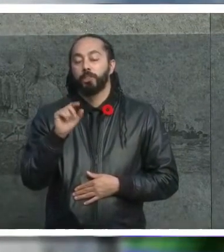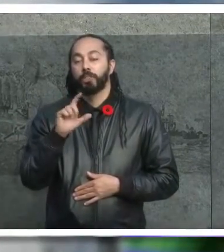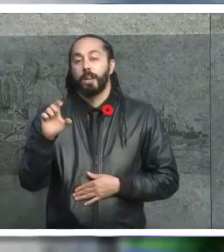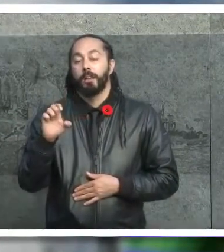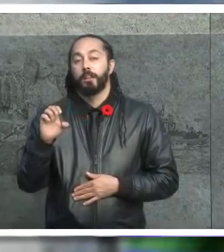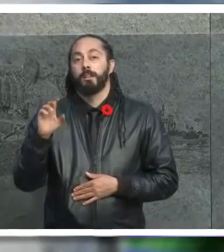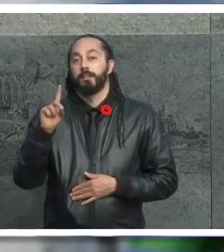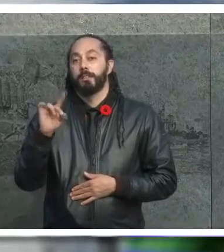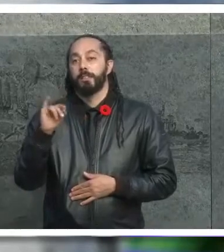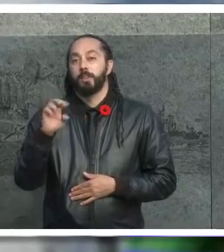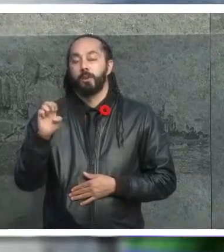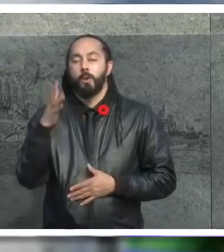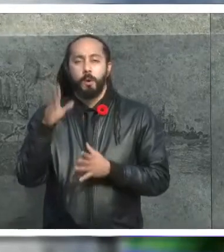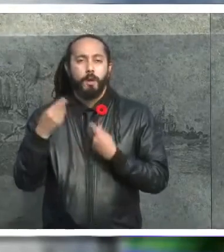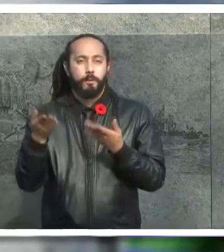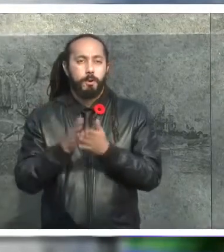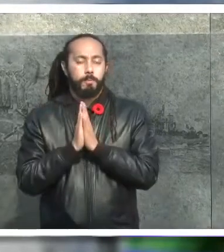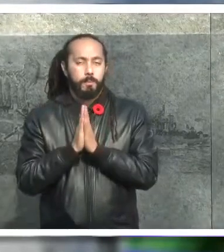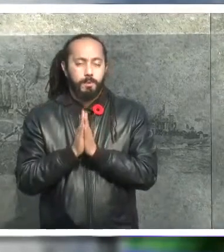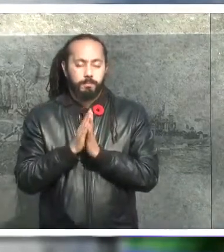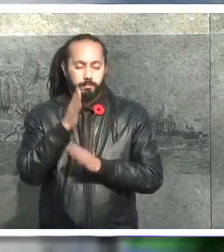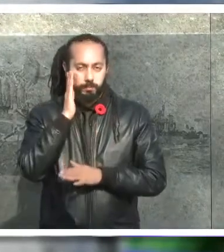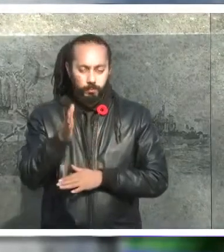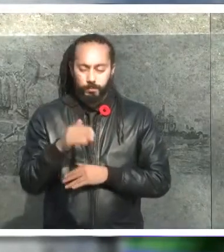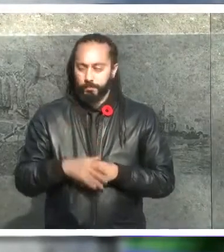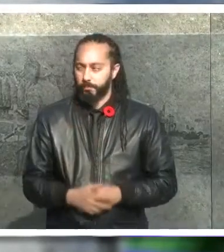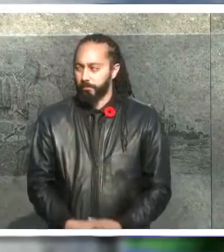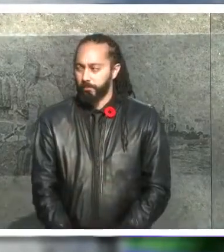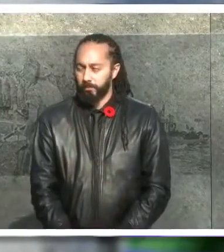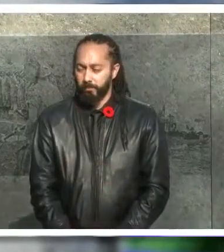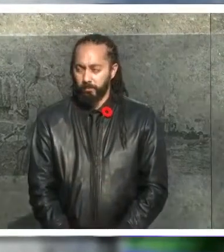chaplain to offer a prayer. (Speaks French)